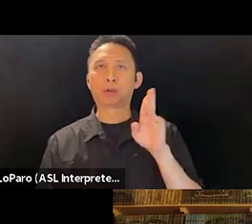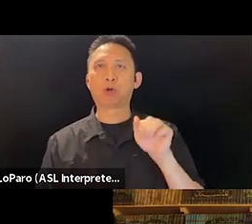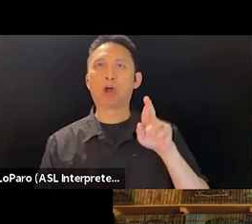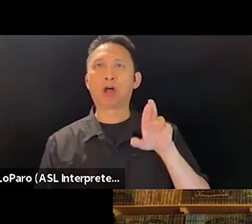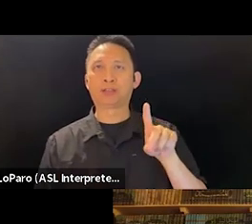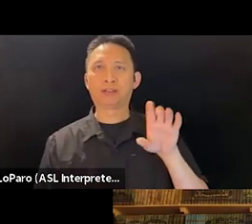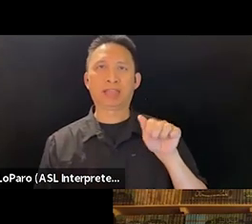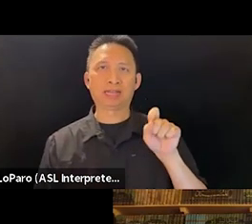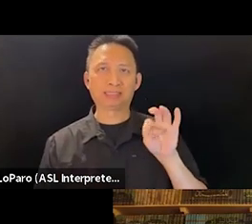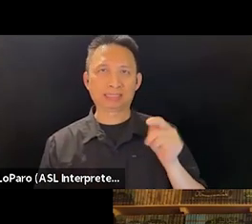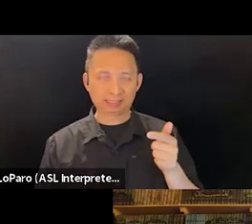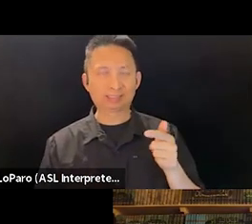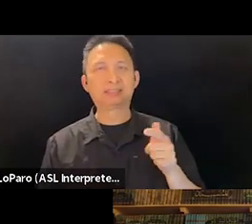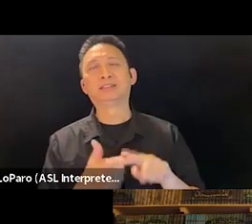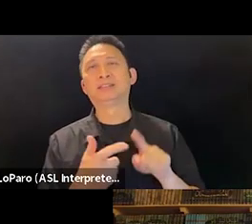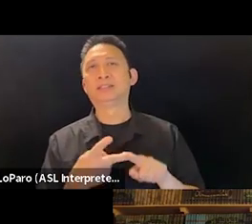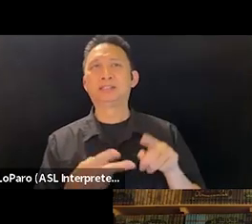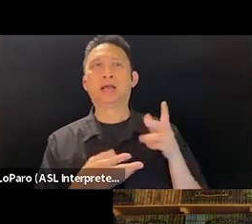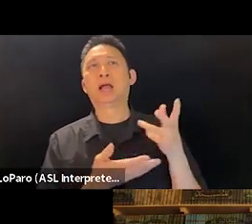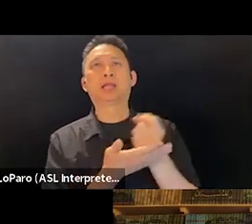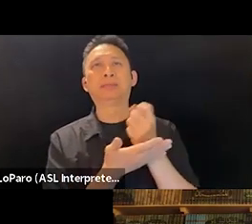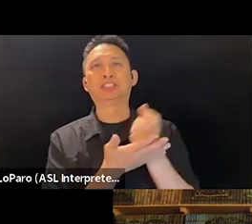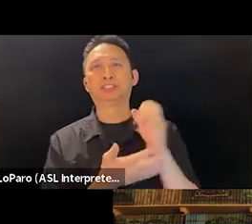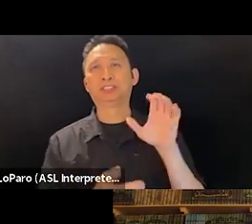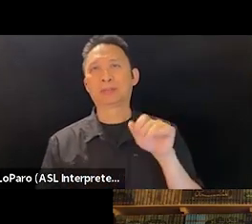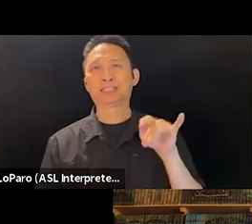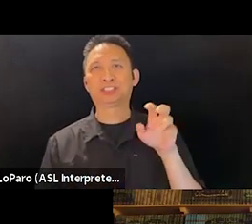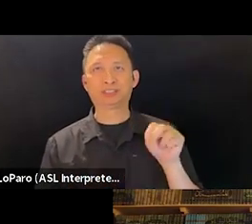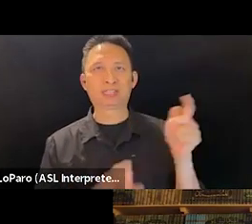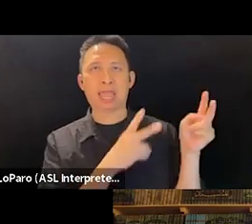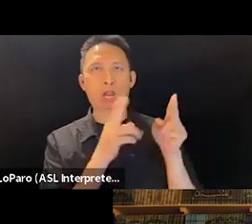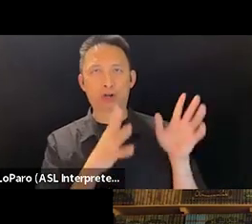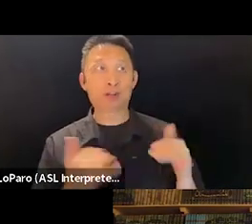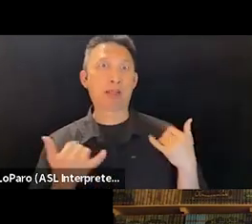and now he's running a fund. And from my experience, if you are, like what you said Natalie,